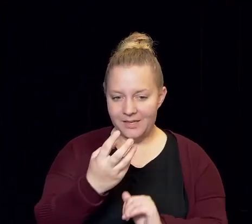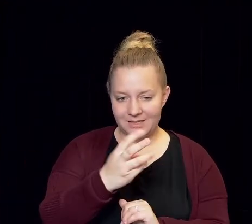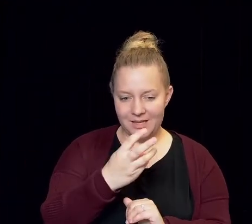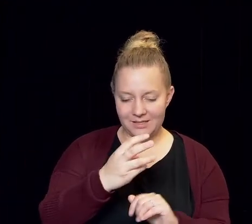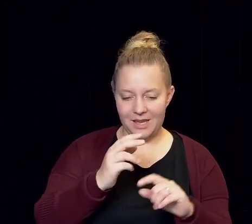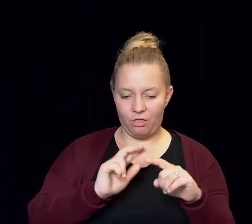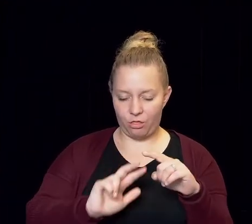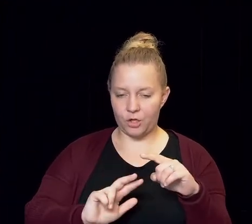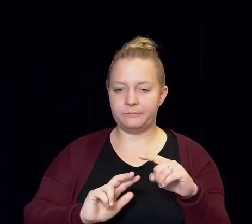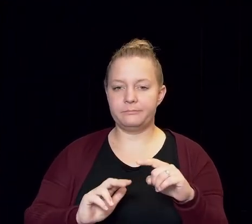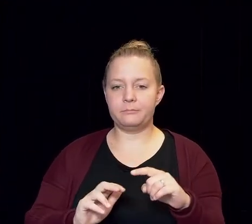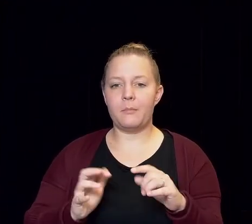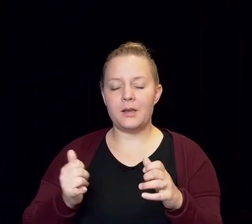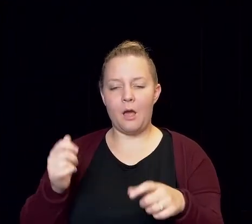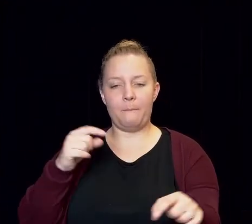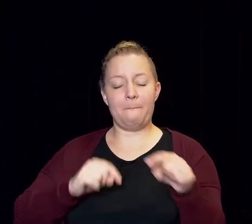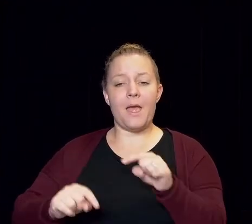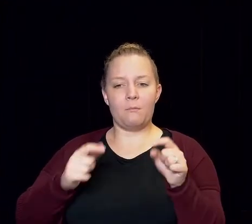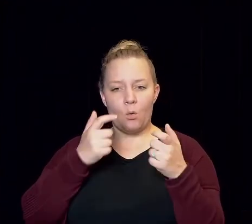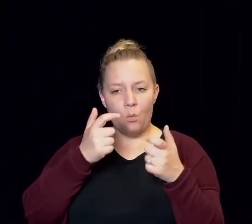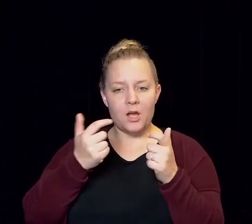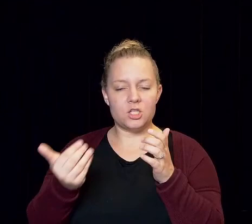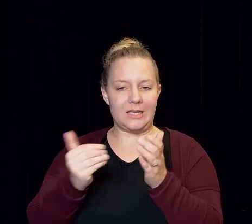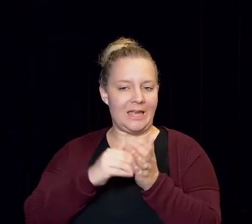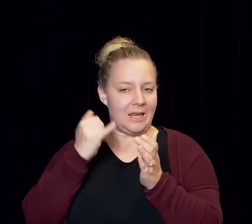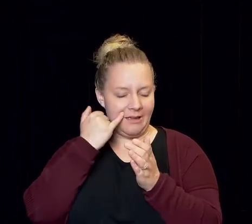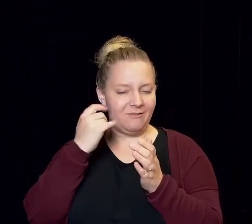All right, rewind or rewatch that if you need to hear any of that explanation. Otherwise, if you